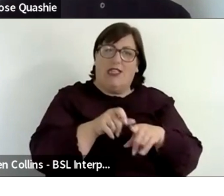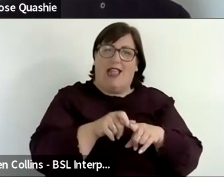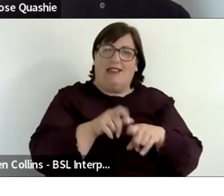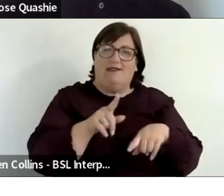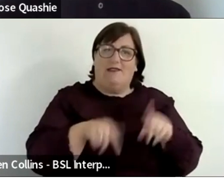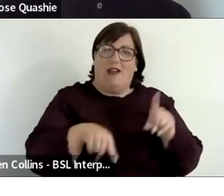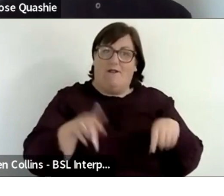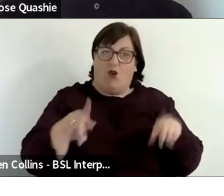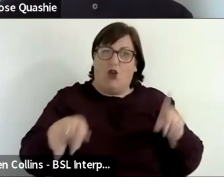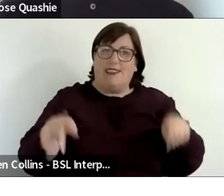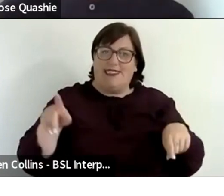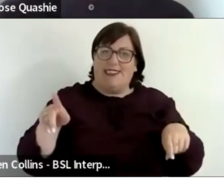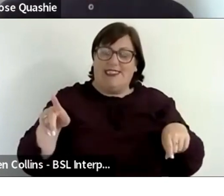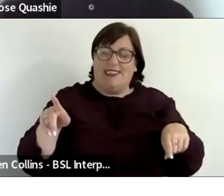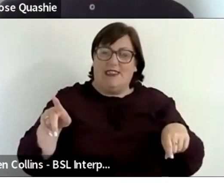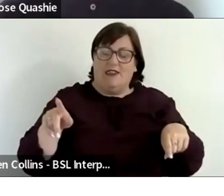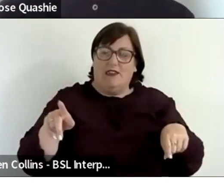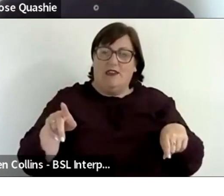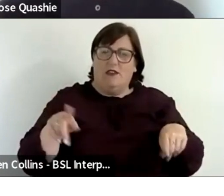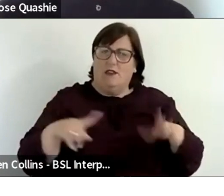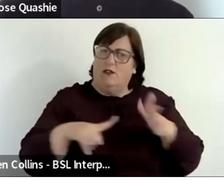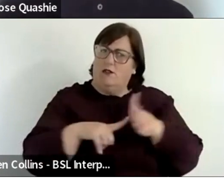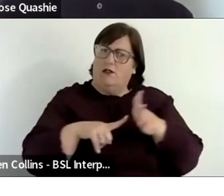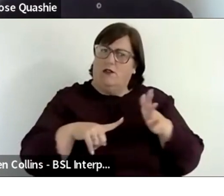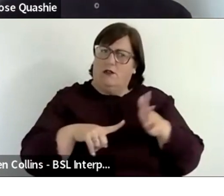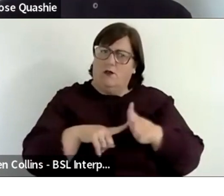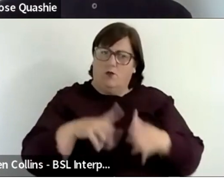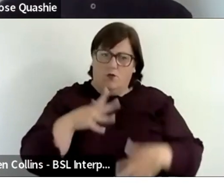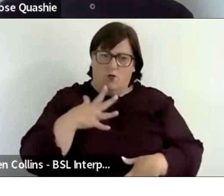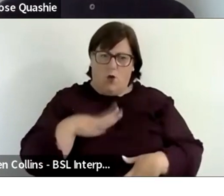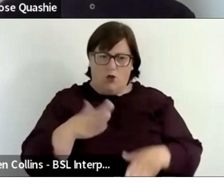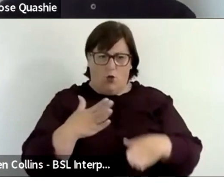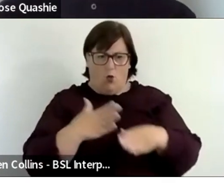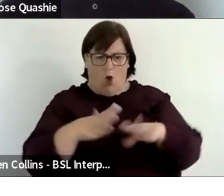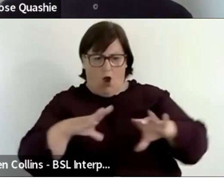having a workforce that can help us to build HS2, that we do it in a way that